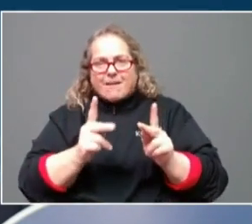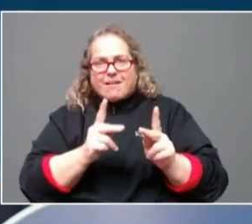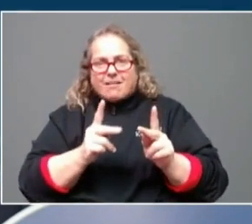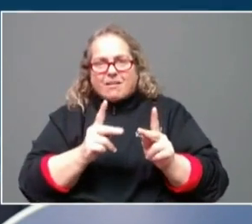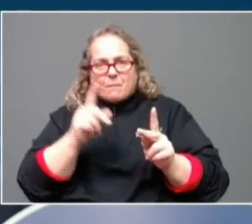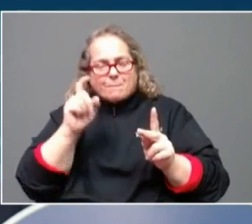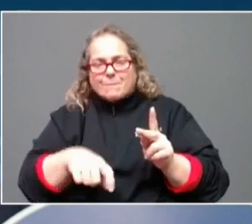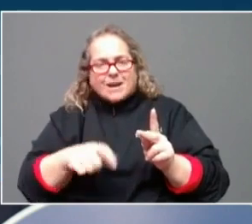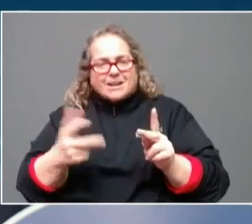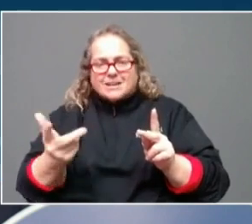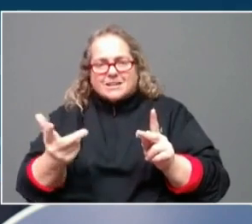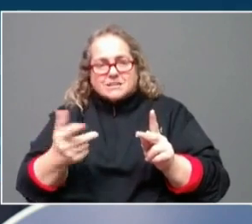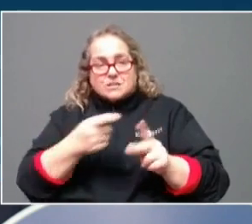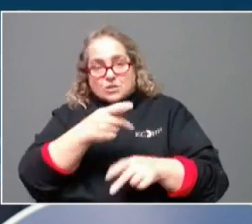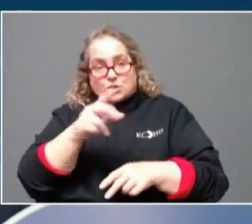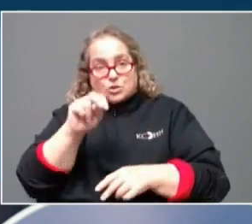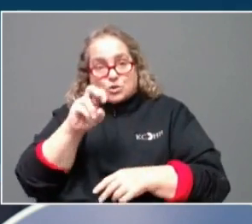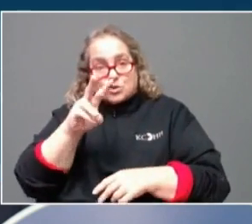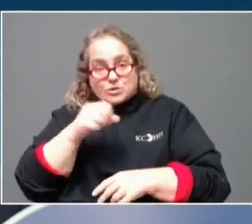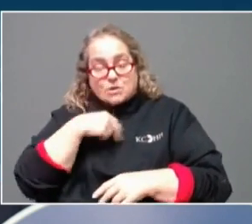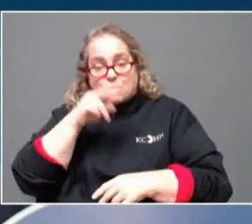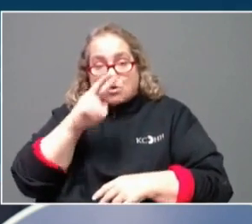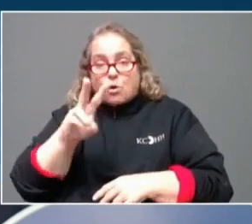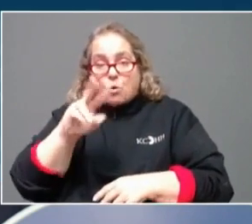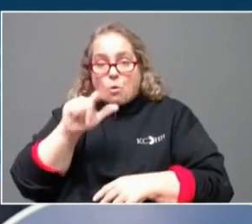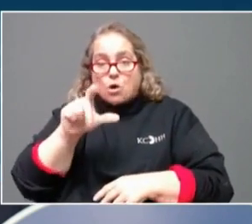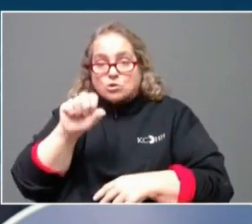looking at the Wall Street Journal yesterday and the one on the left is